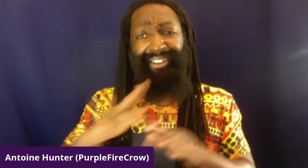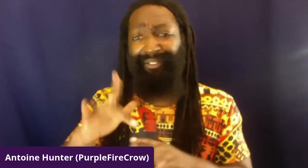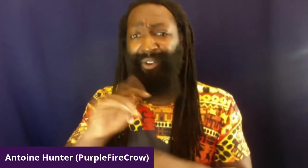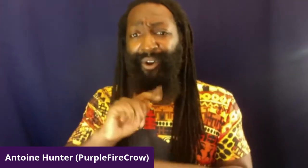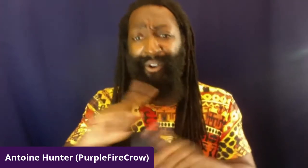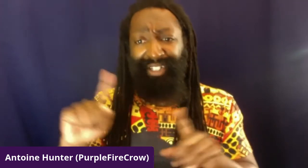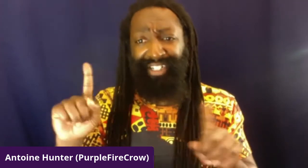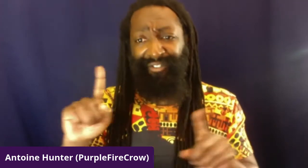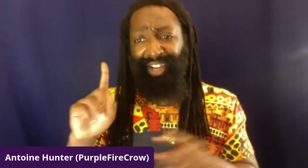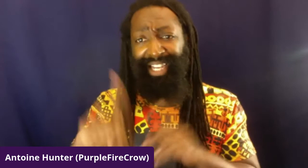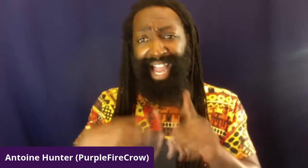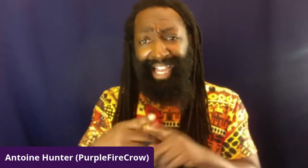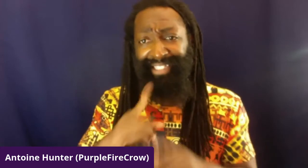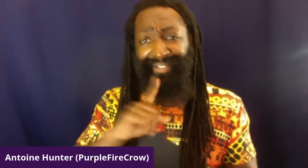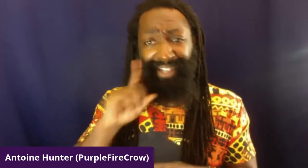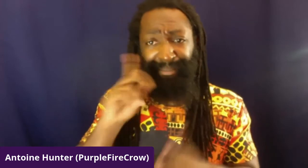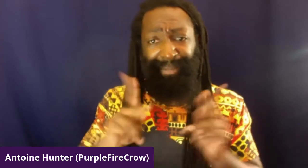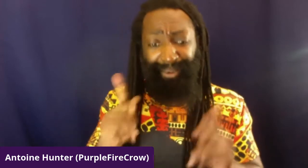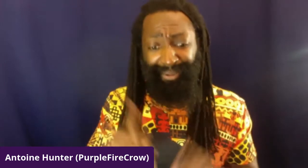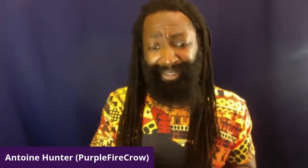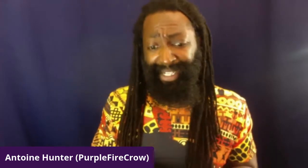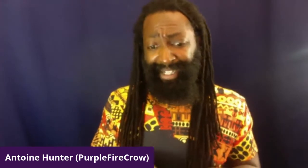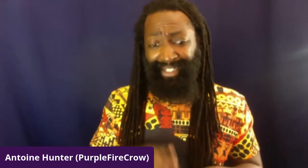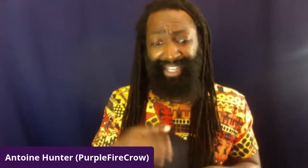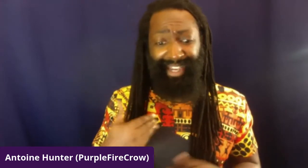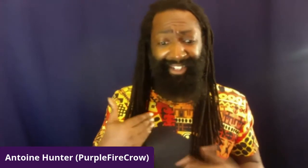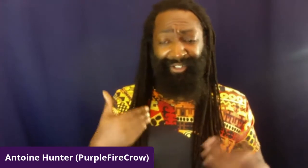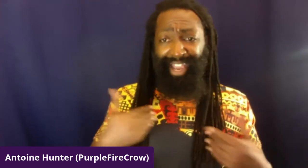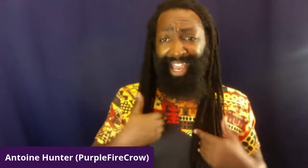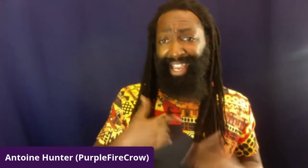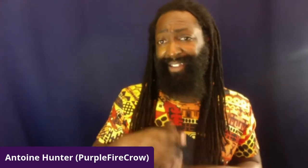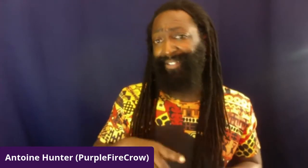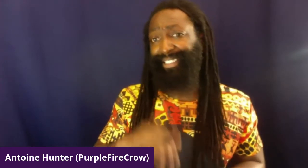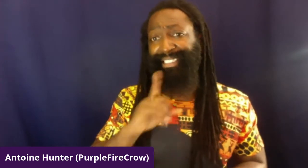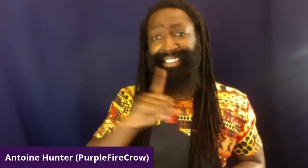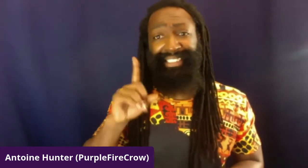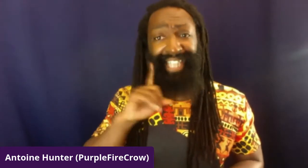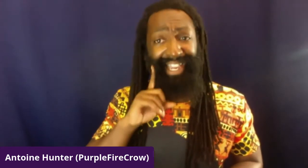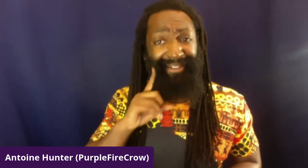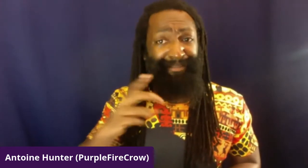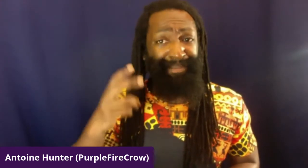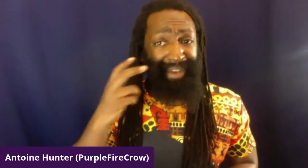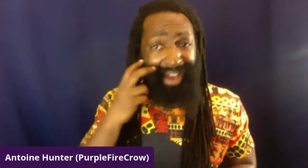for all different kind of deaf people. Yes we have deaf-blind.